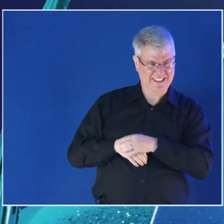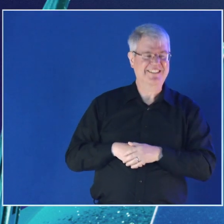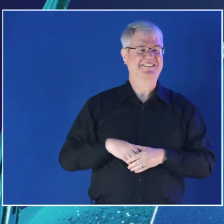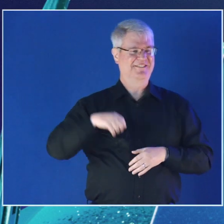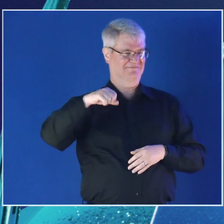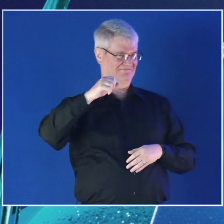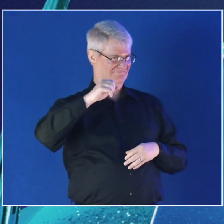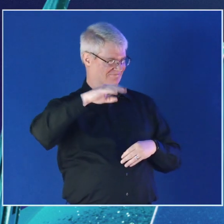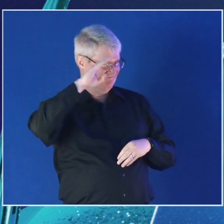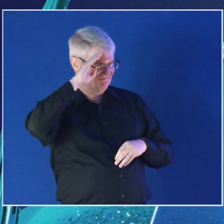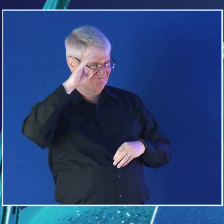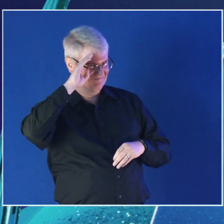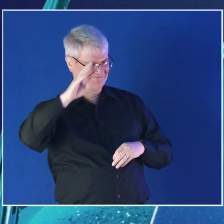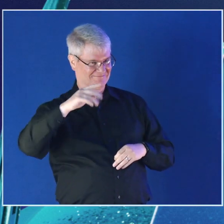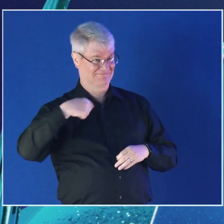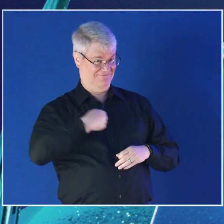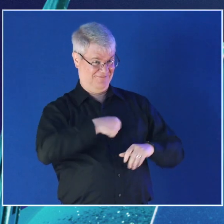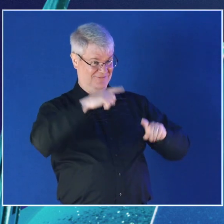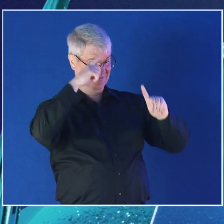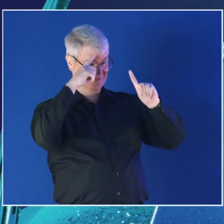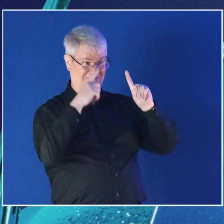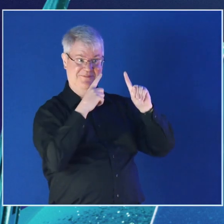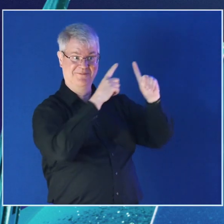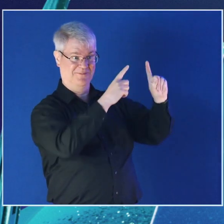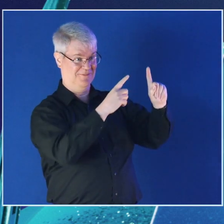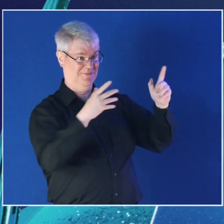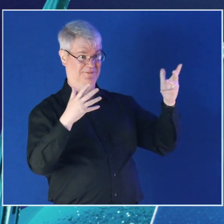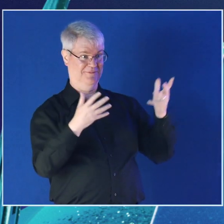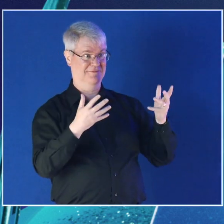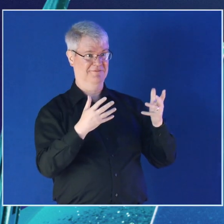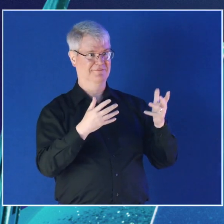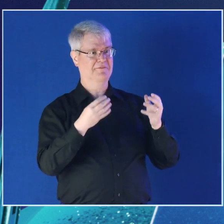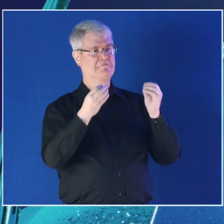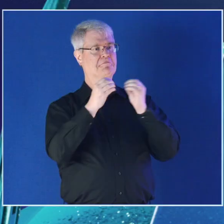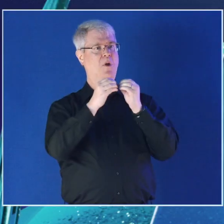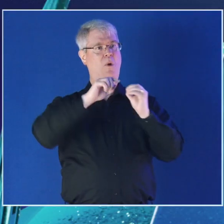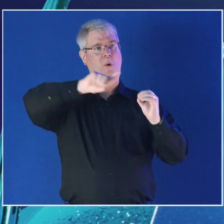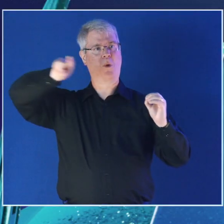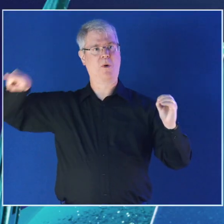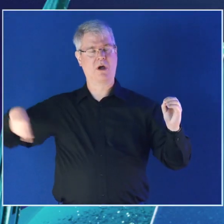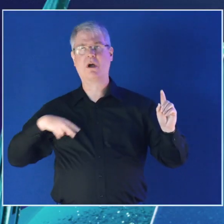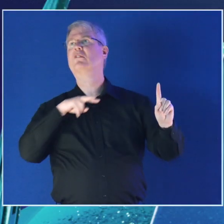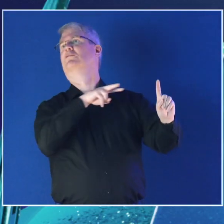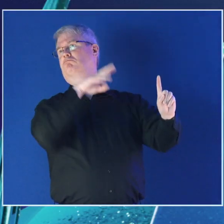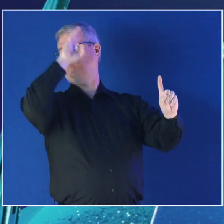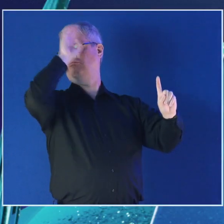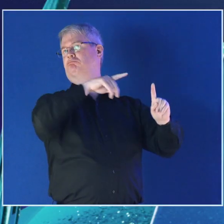to make it the trustworthy screen reader that you can trust out of the box in Windows.